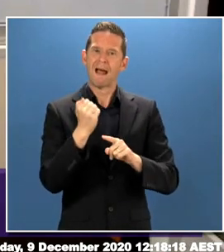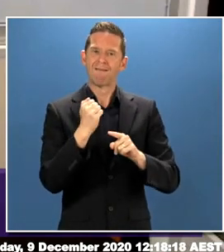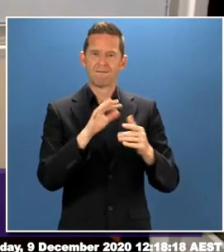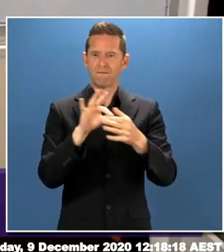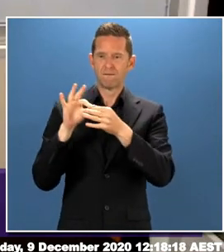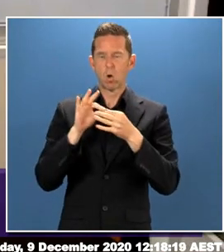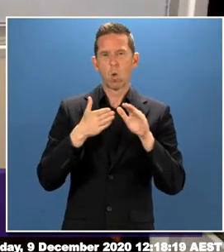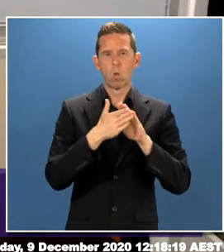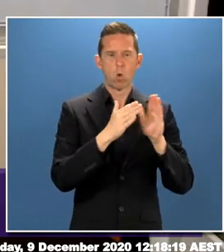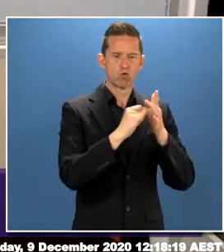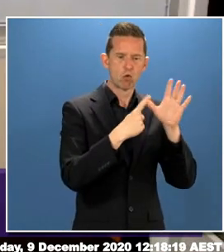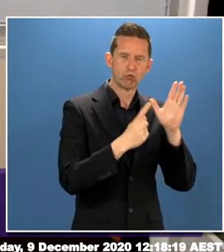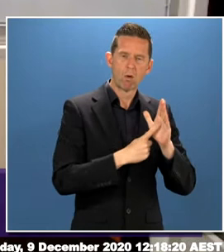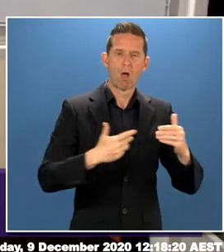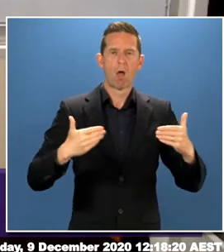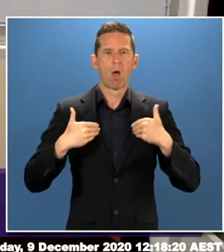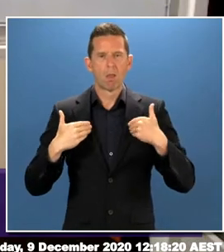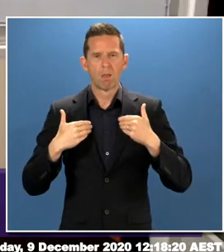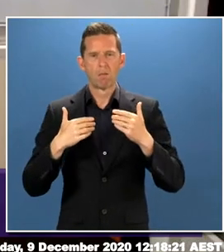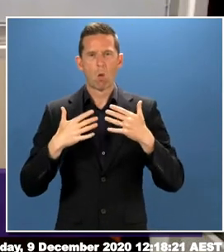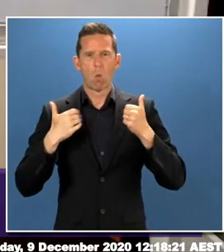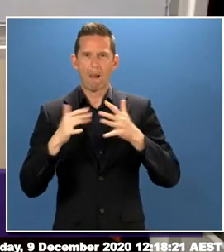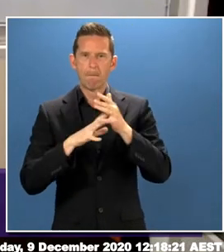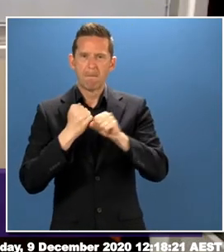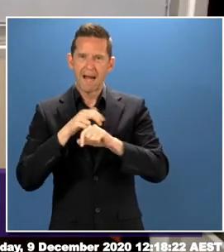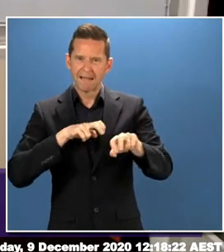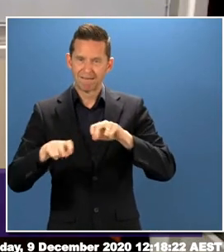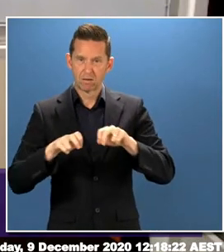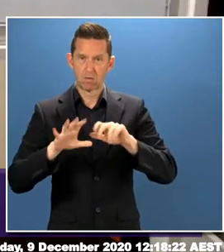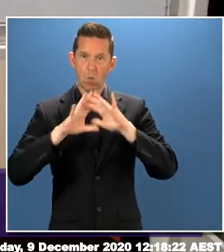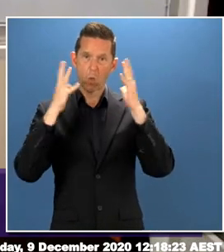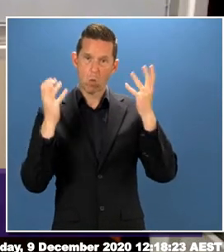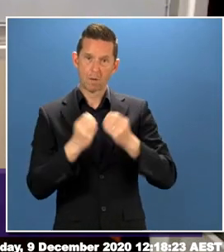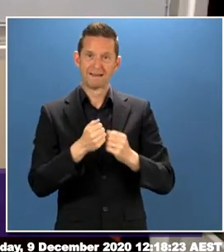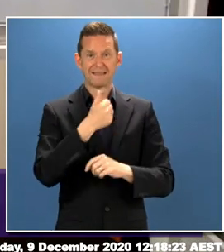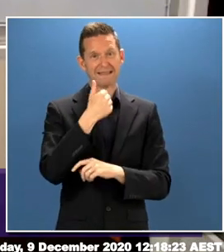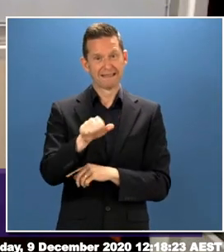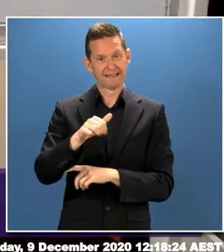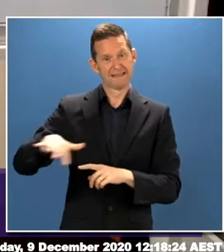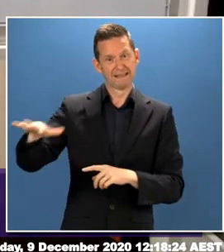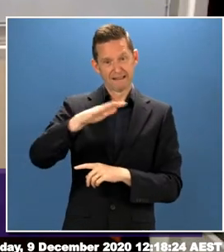and wellbeing activities. And a total of 60 young people actually use the space for a whole variety of reasons.